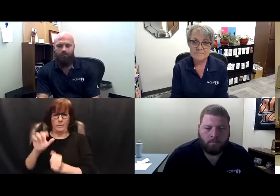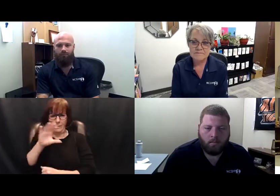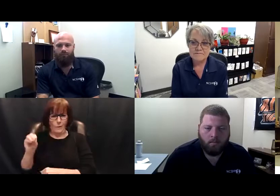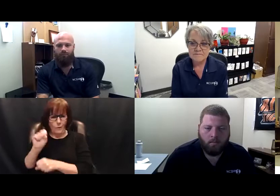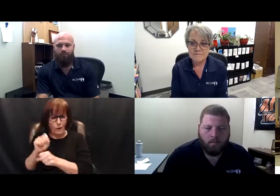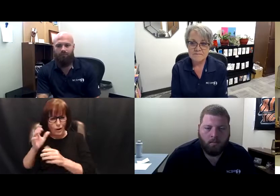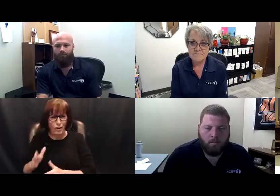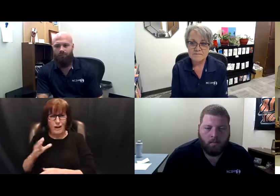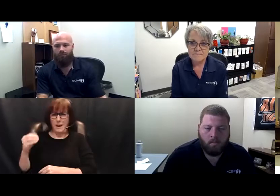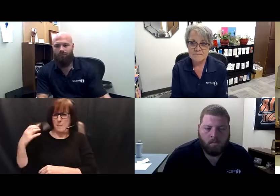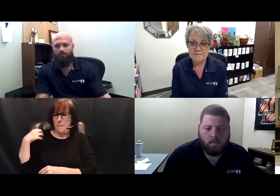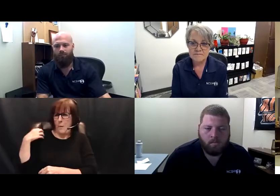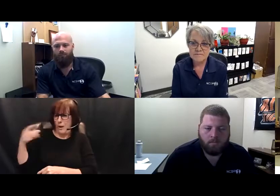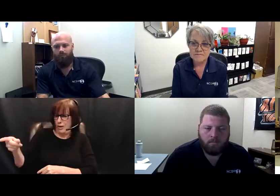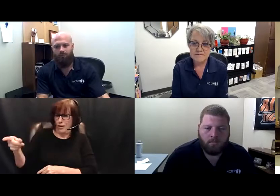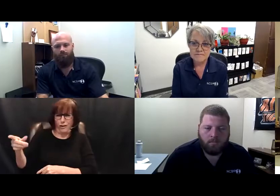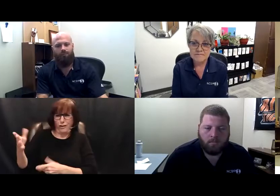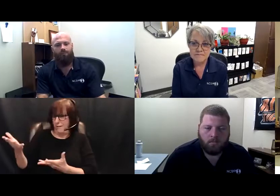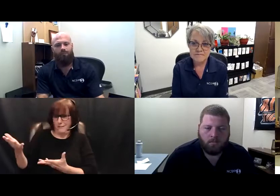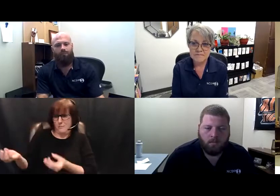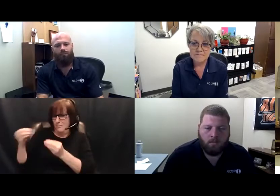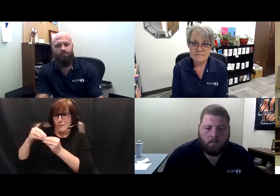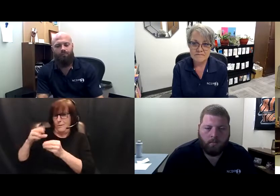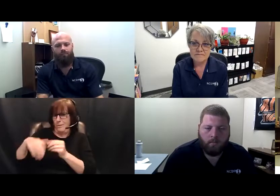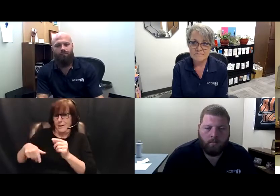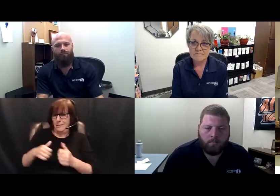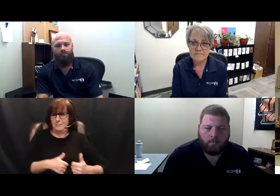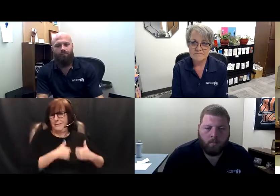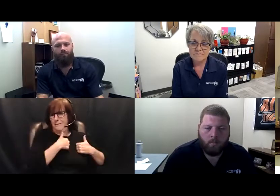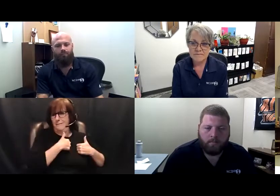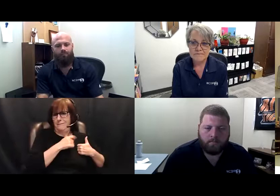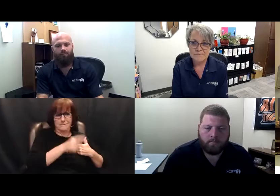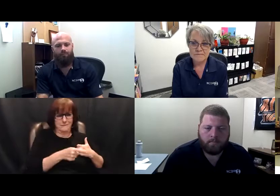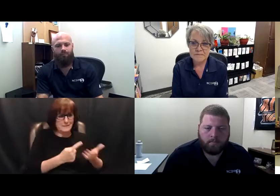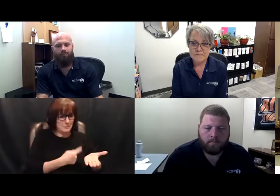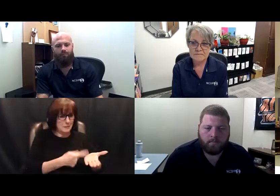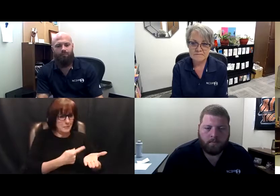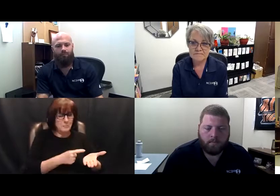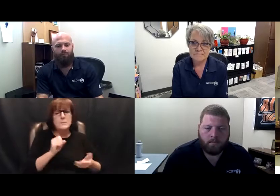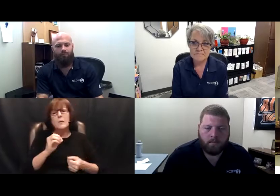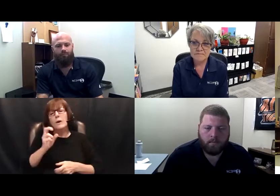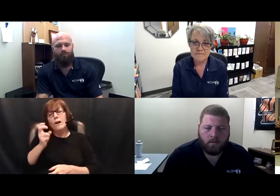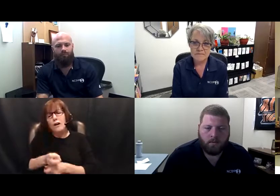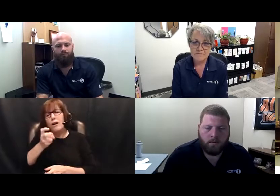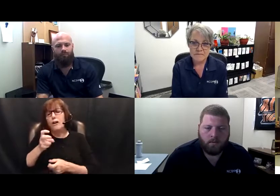than anyone else in your life and it is so hard to